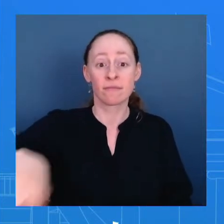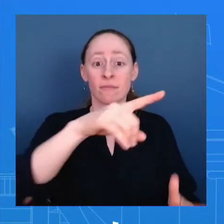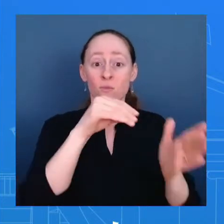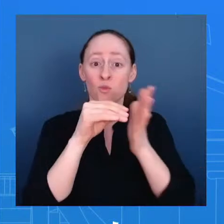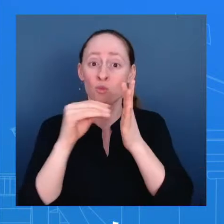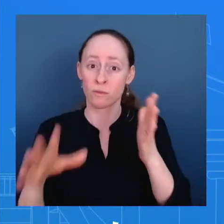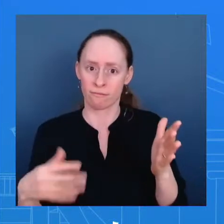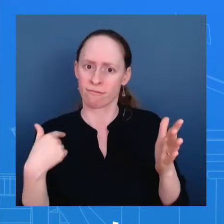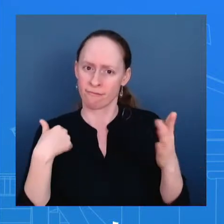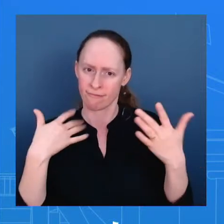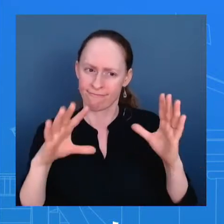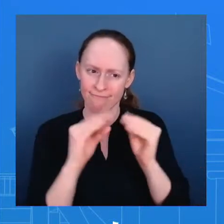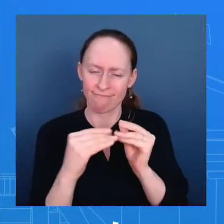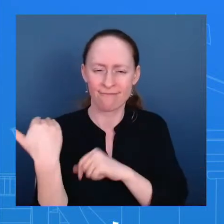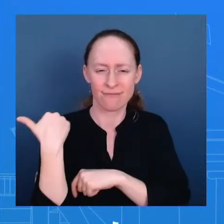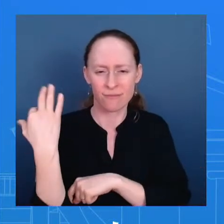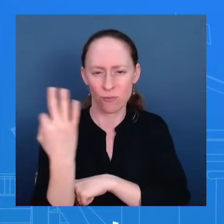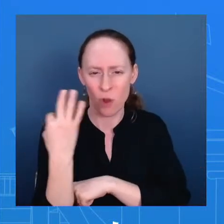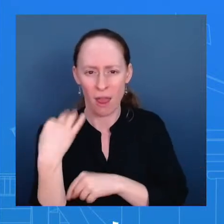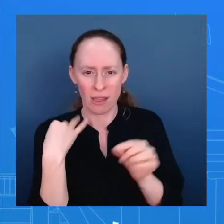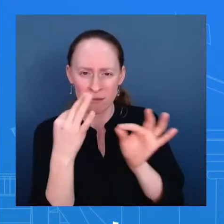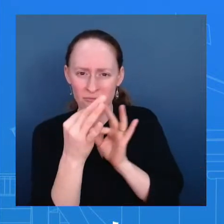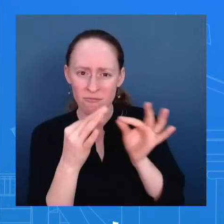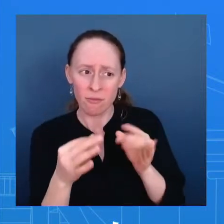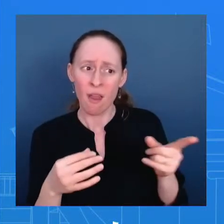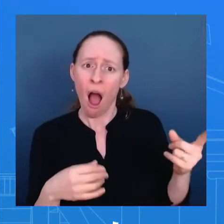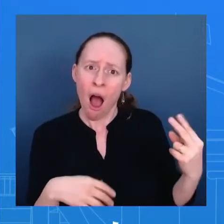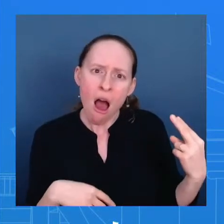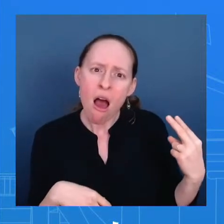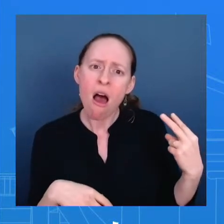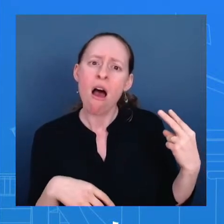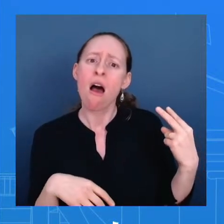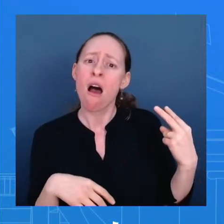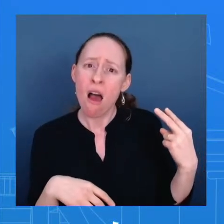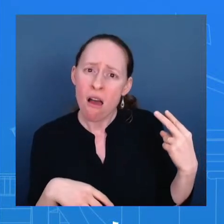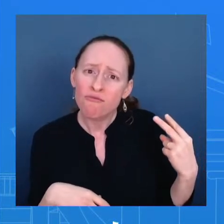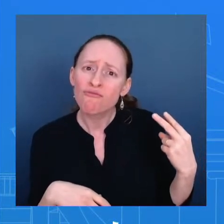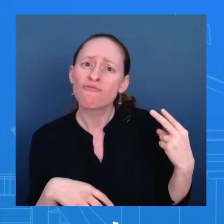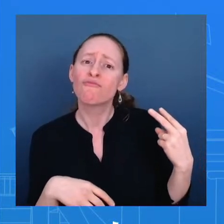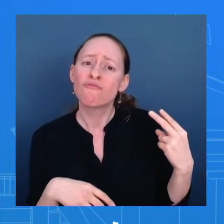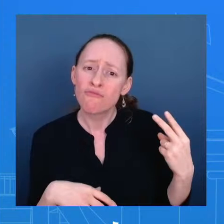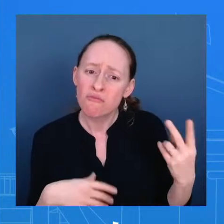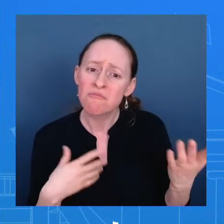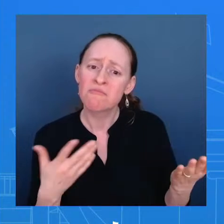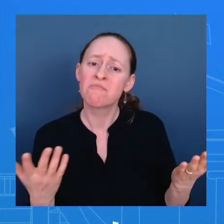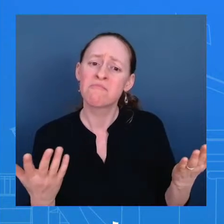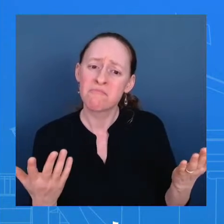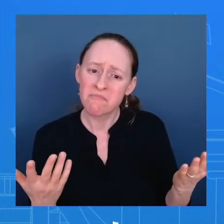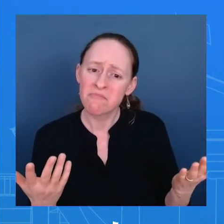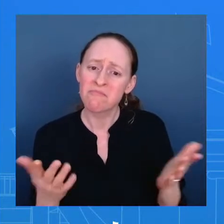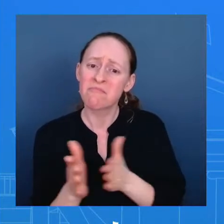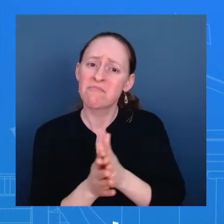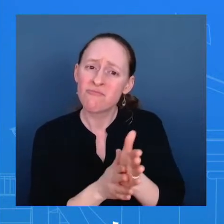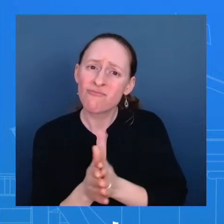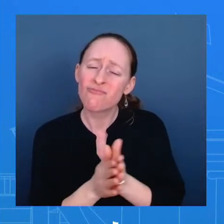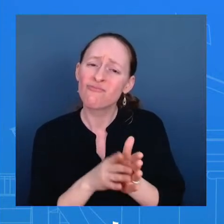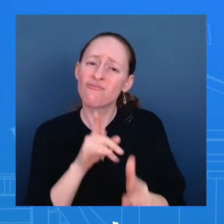People were very much appreciative of -- of receiving the information. And I know we're planning to go out and share with others.